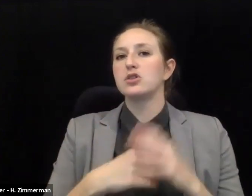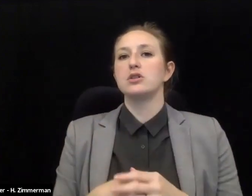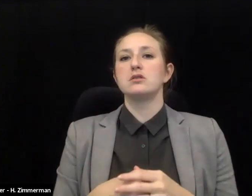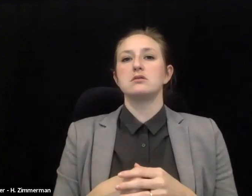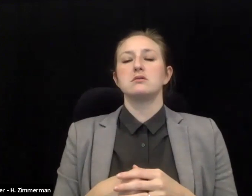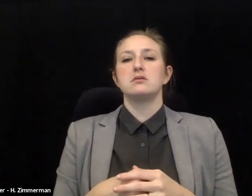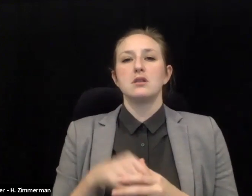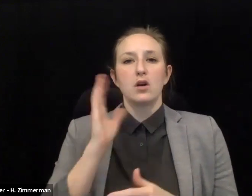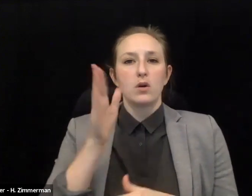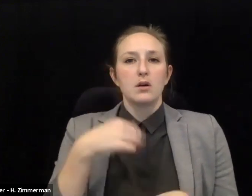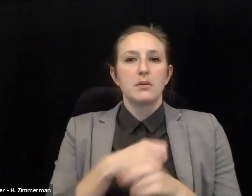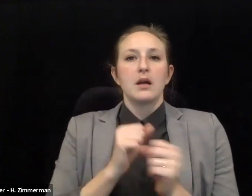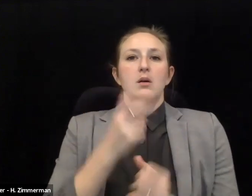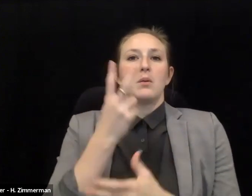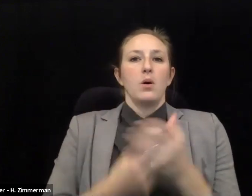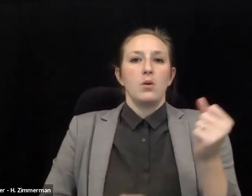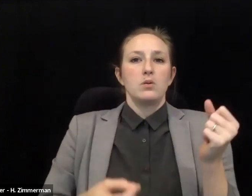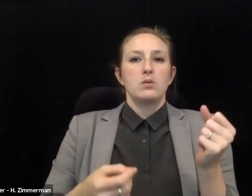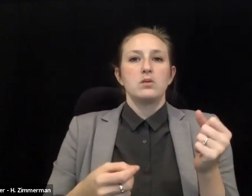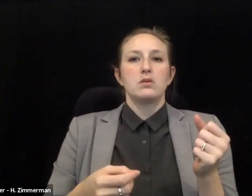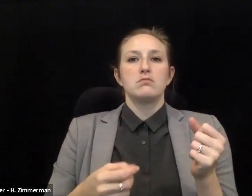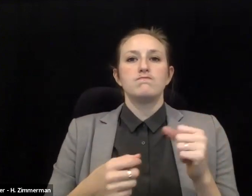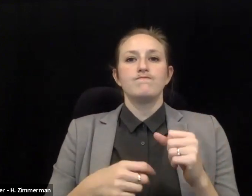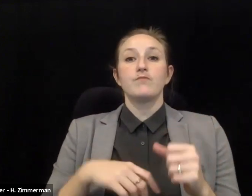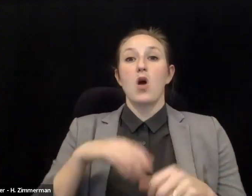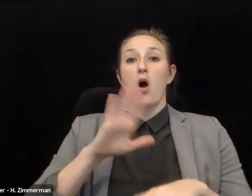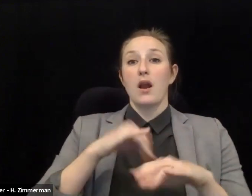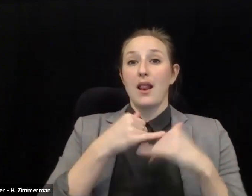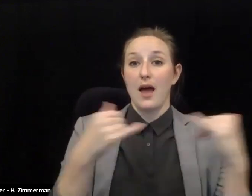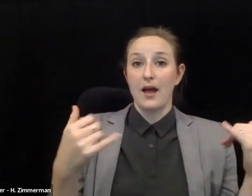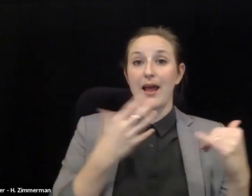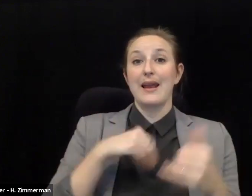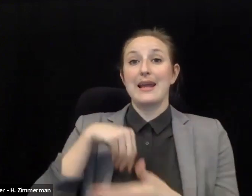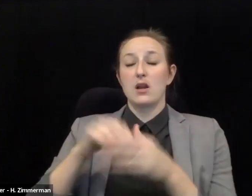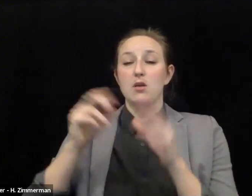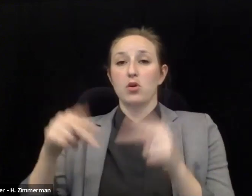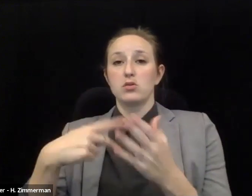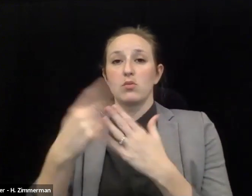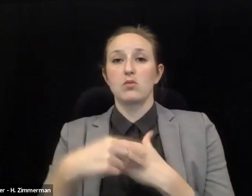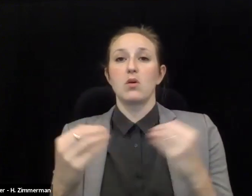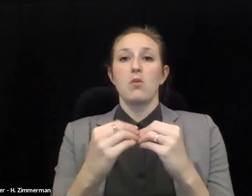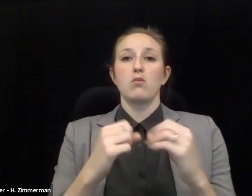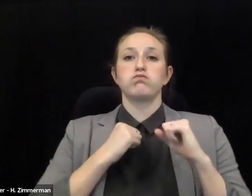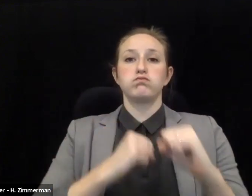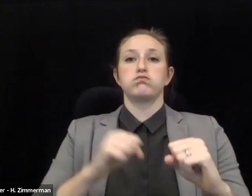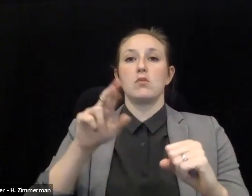make both robust more I both virtual and in person programs more robust moving forward.